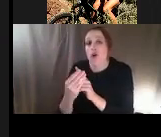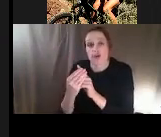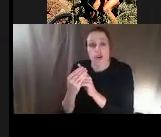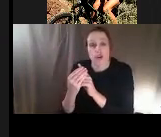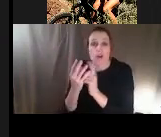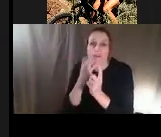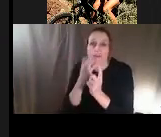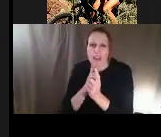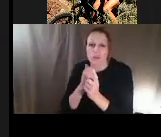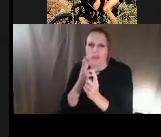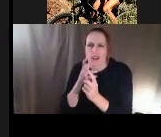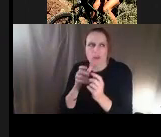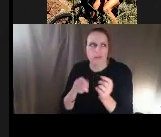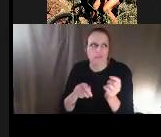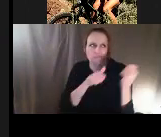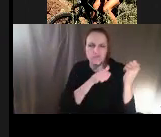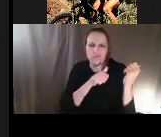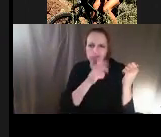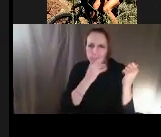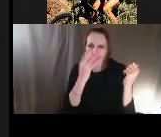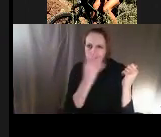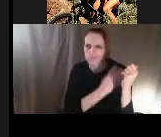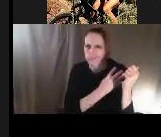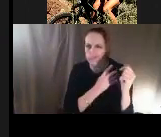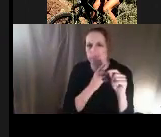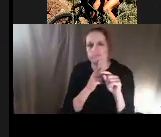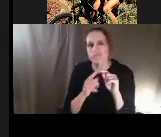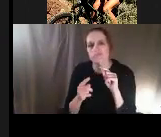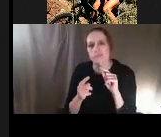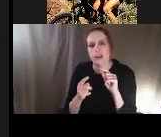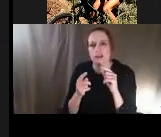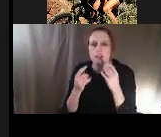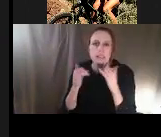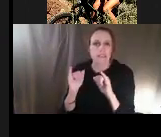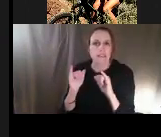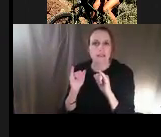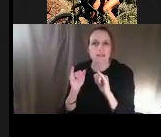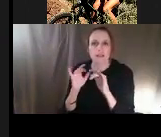from some of the values or some of the people within their own community.